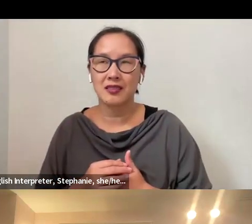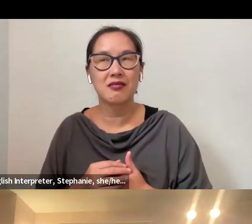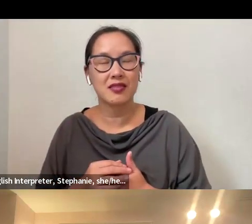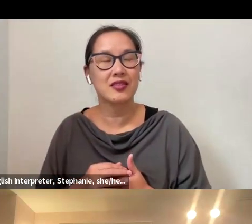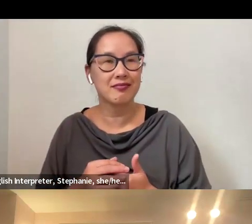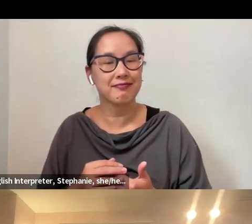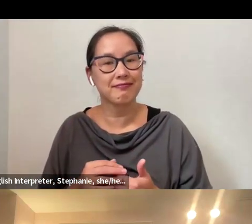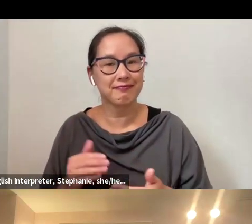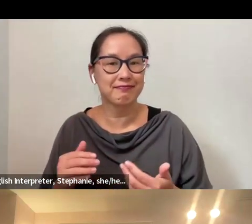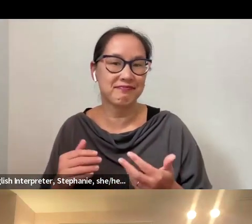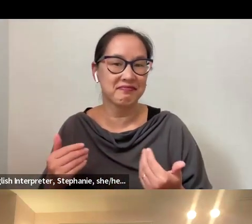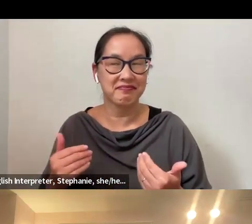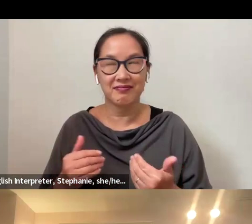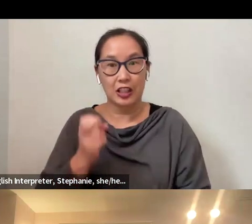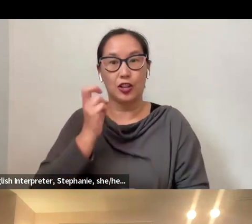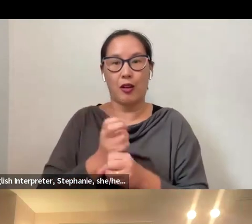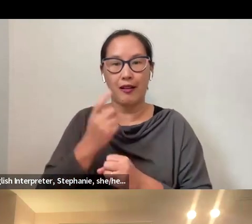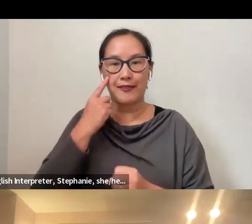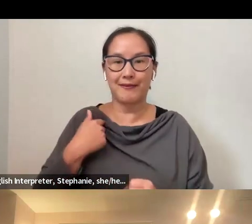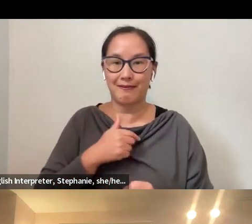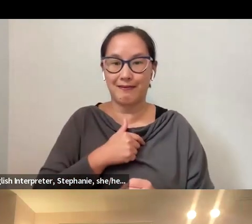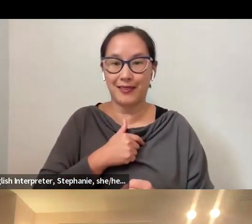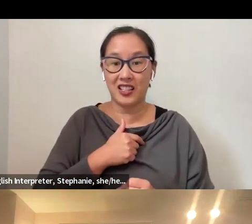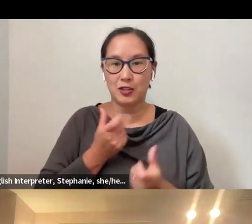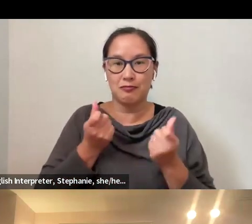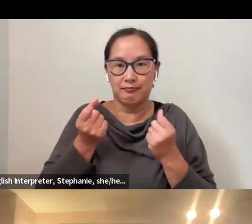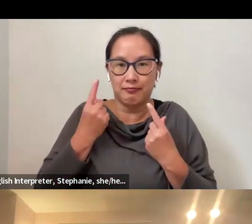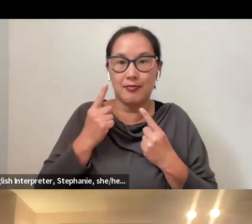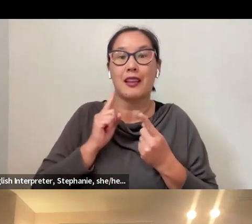for us to see unless we kind of get pulled into someone else's world.